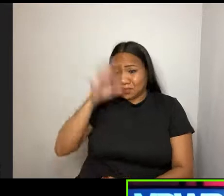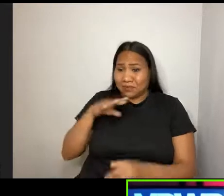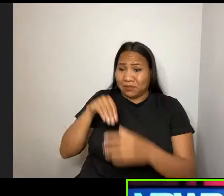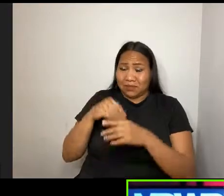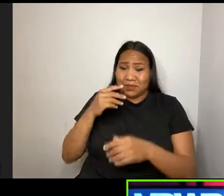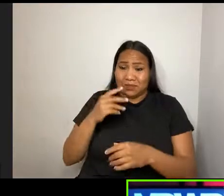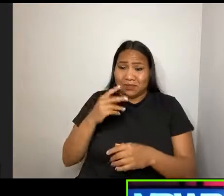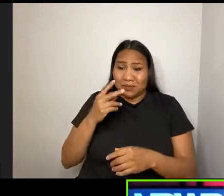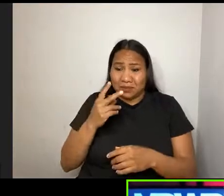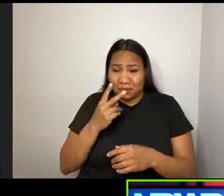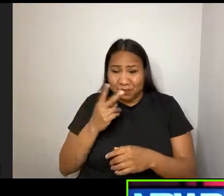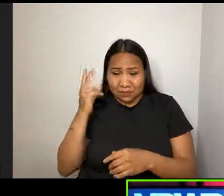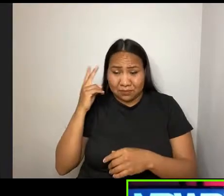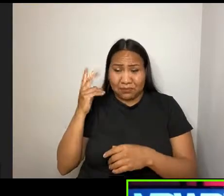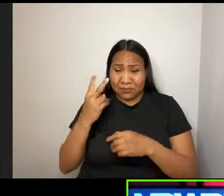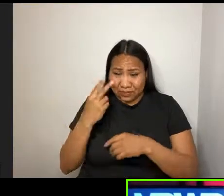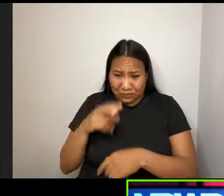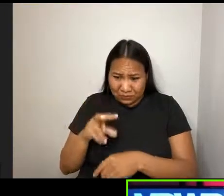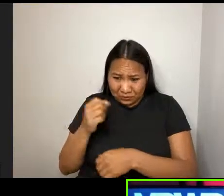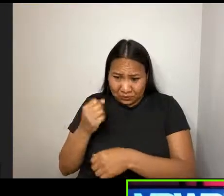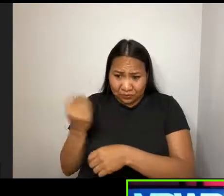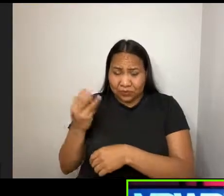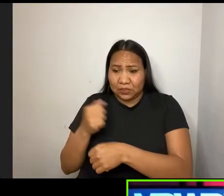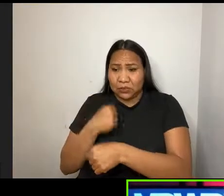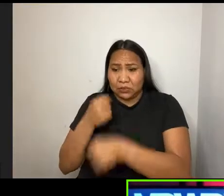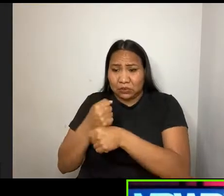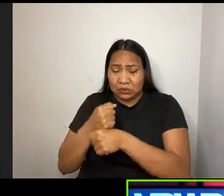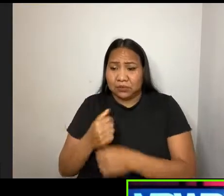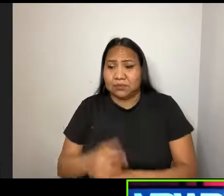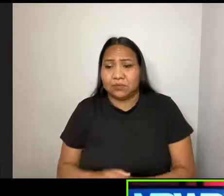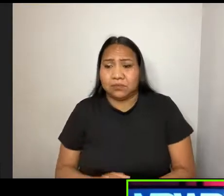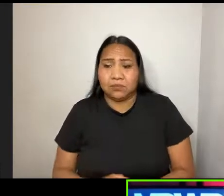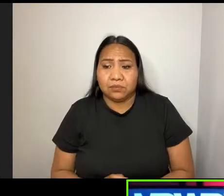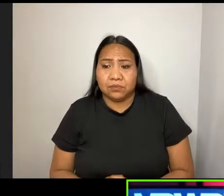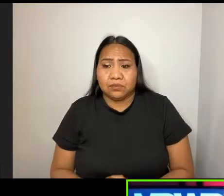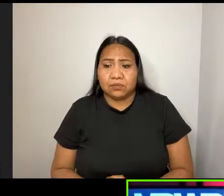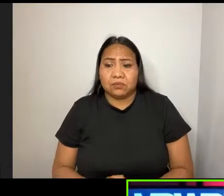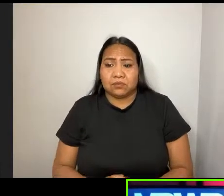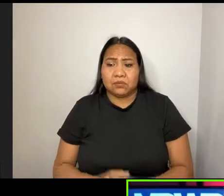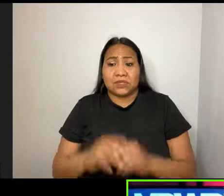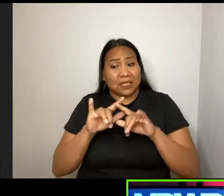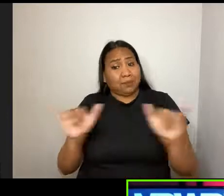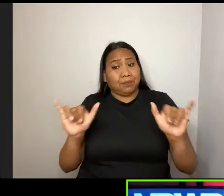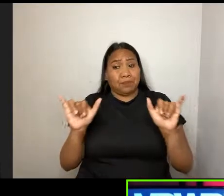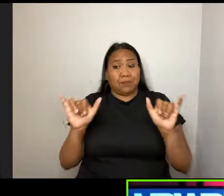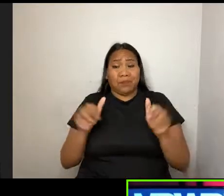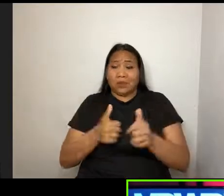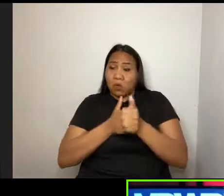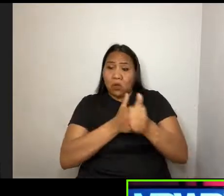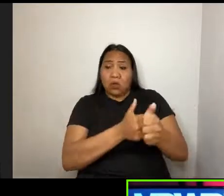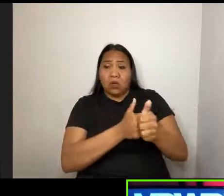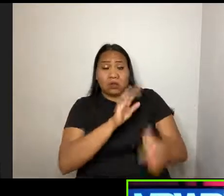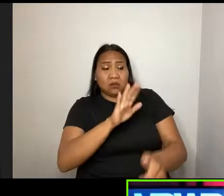At the time also just practicing our own religions was considered by the Catholics to be witchcraft.